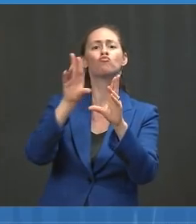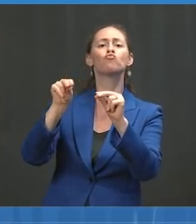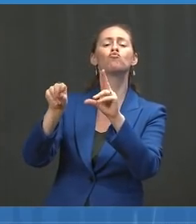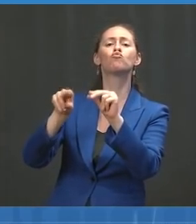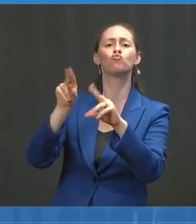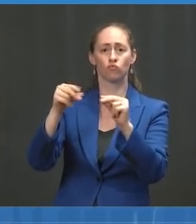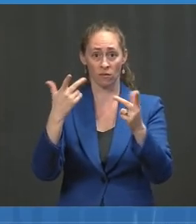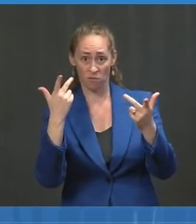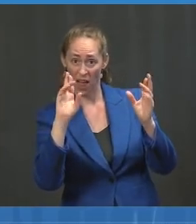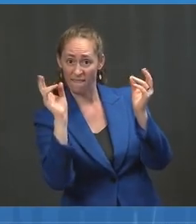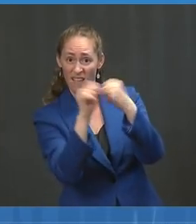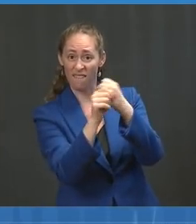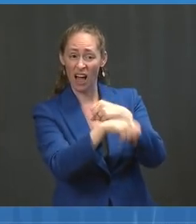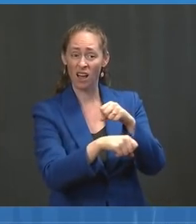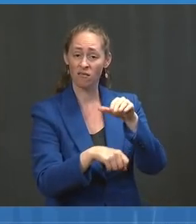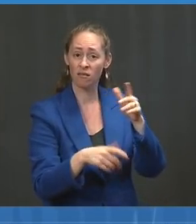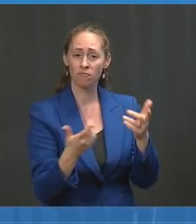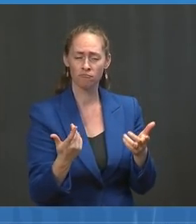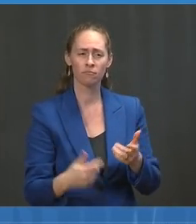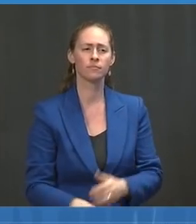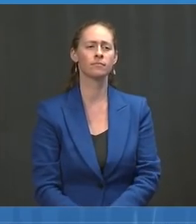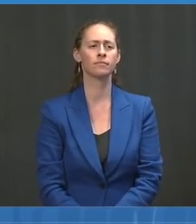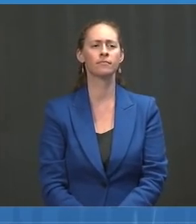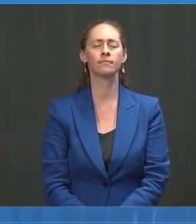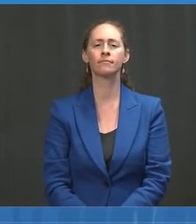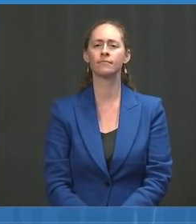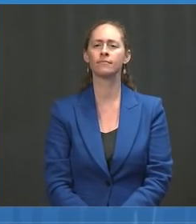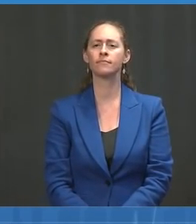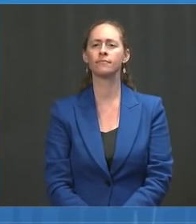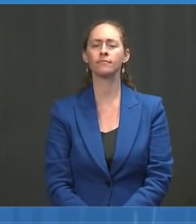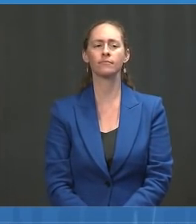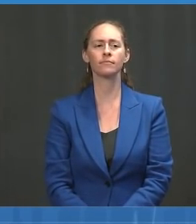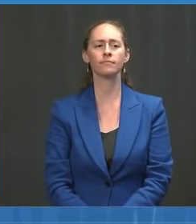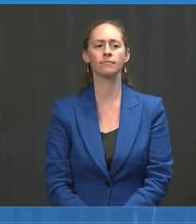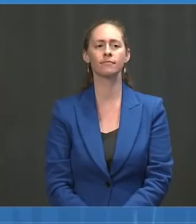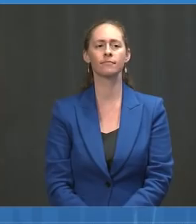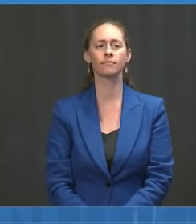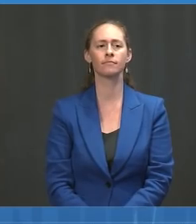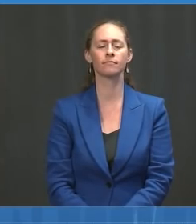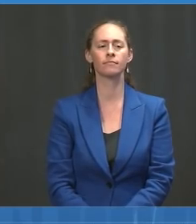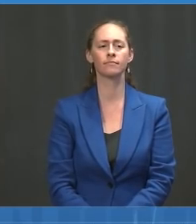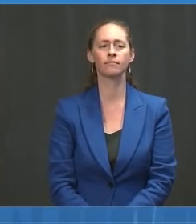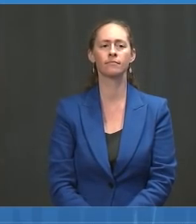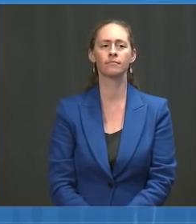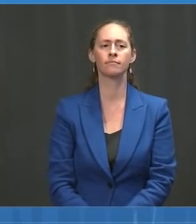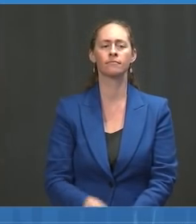Let me take the first part of that question. You know, you really have to be careful when you ask for projected timelines,